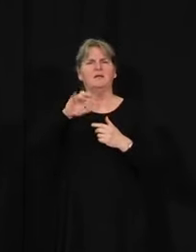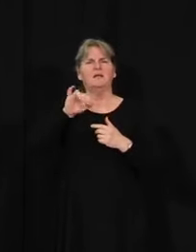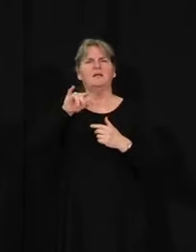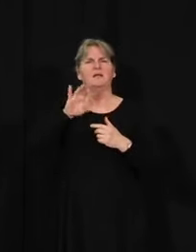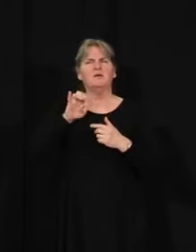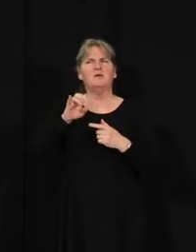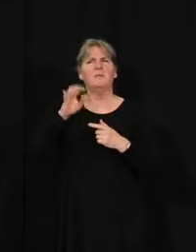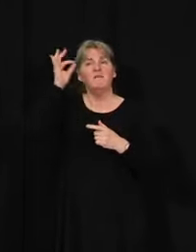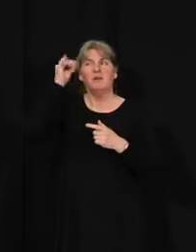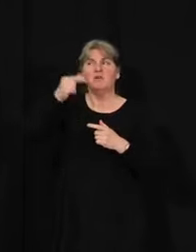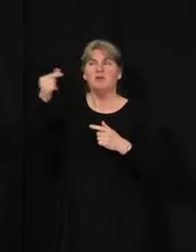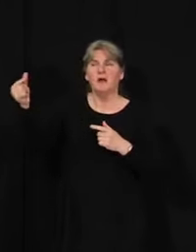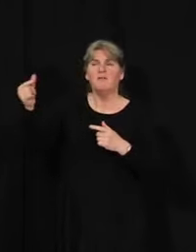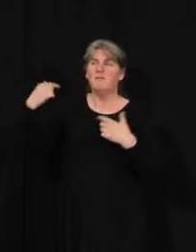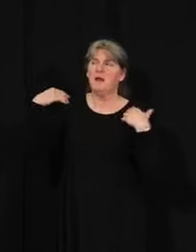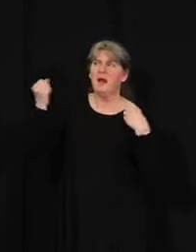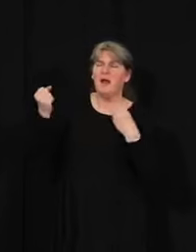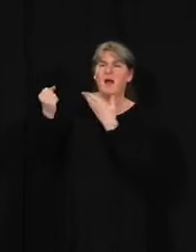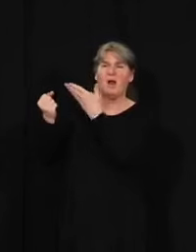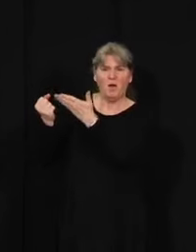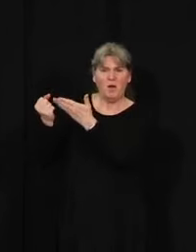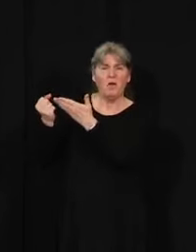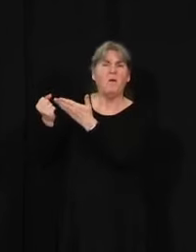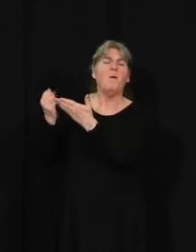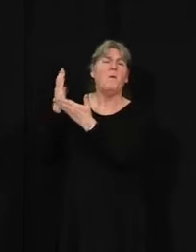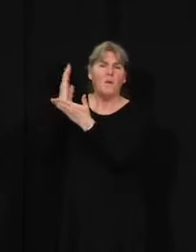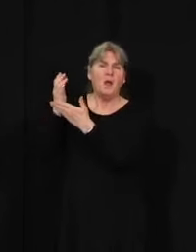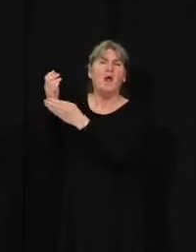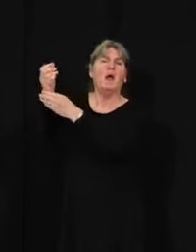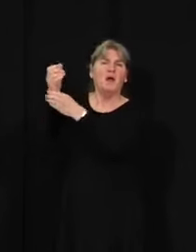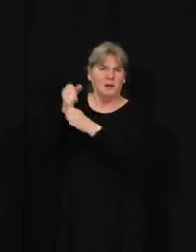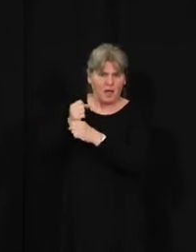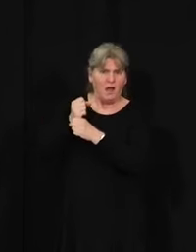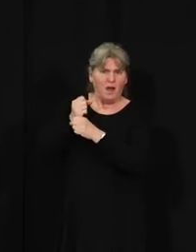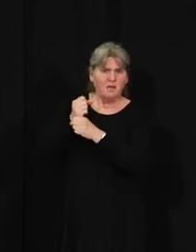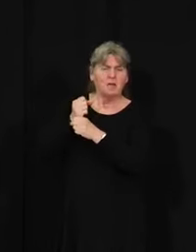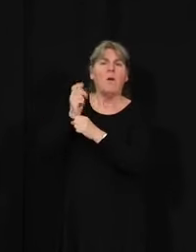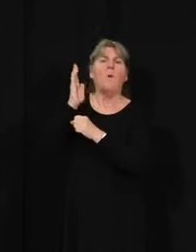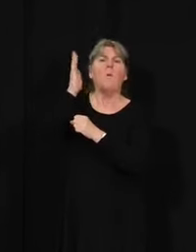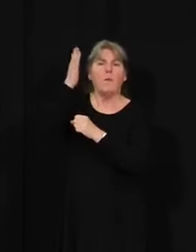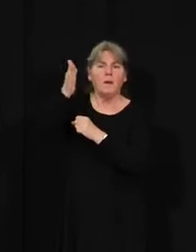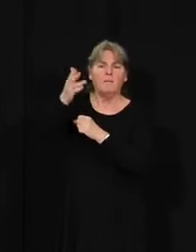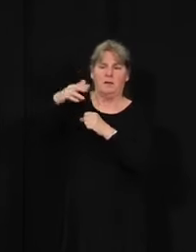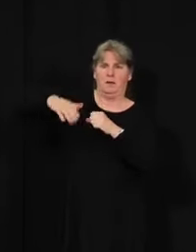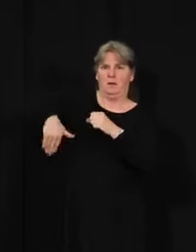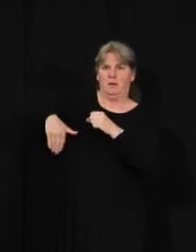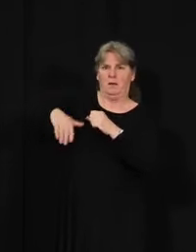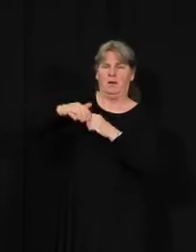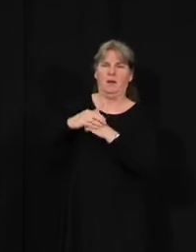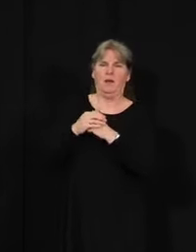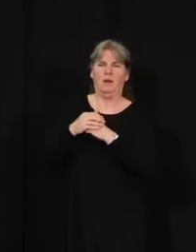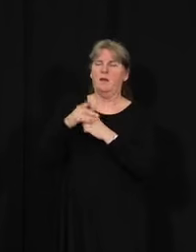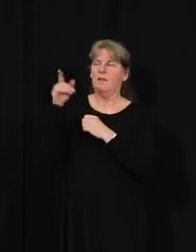still expecting that we will get to a point of being able to receive and to use those. So we see these as a really